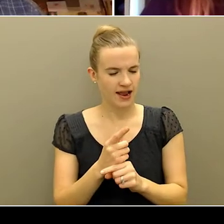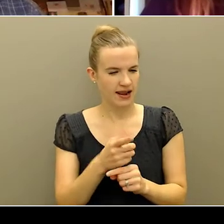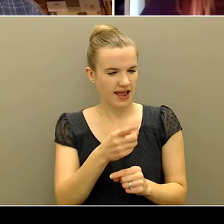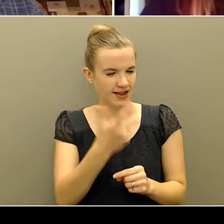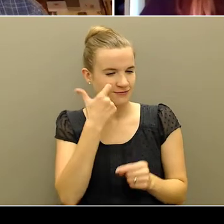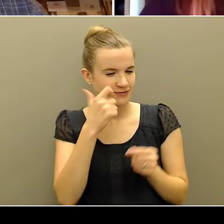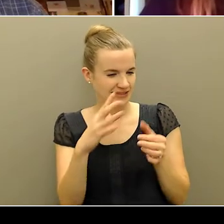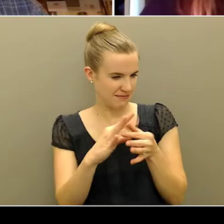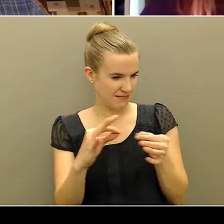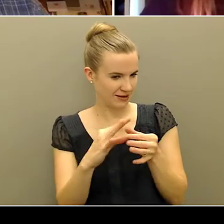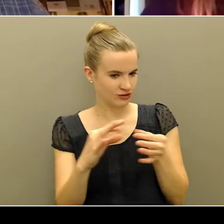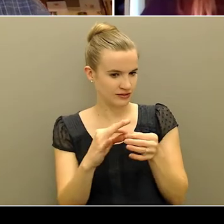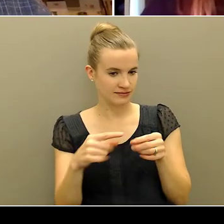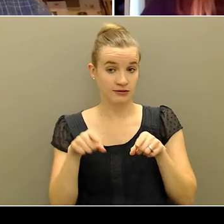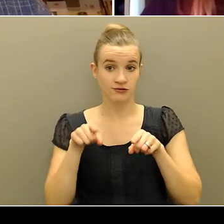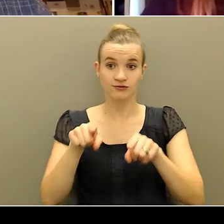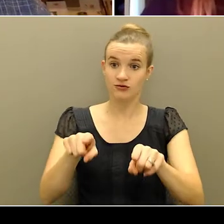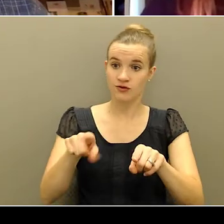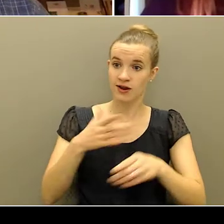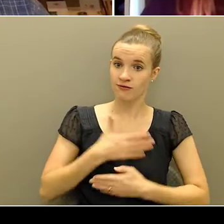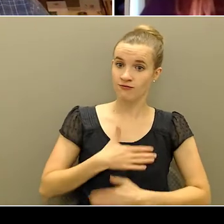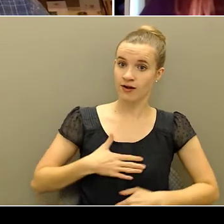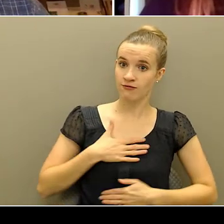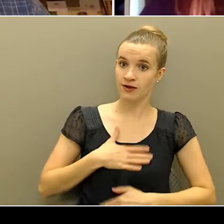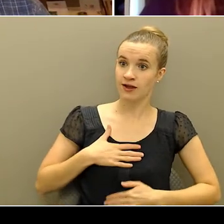You know, because a lot of people, you know, might not be comfortable with